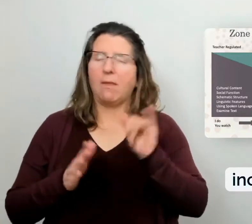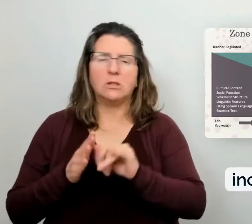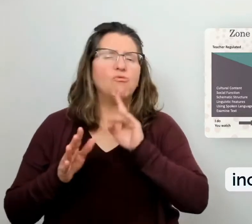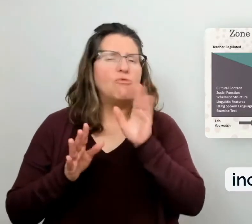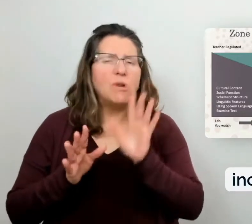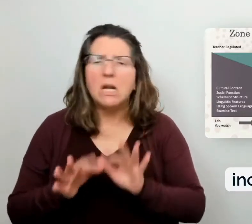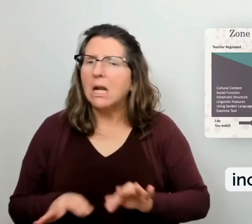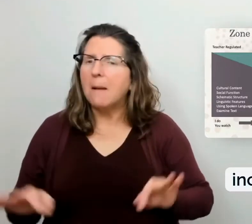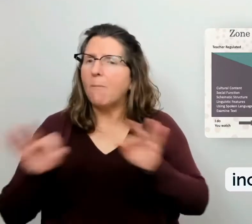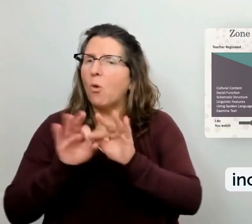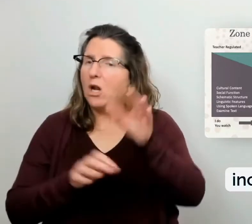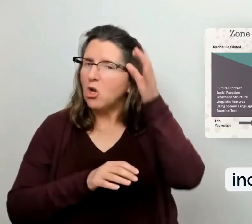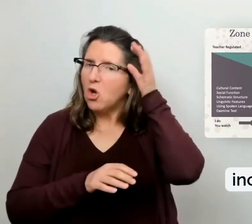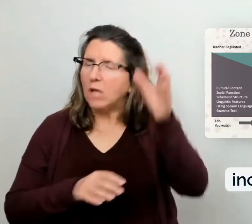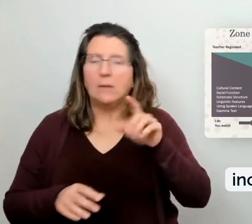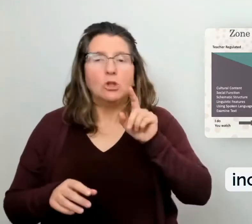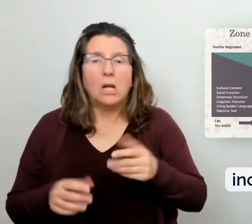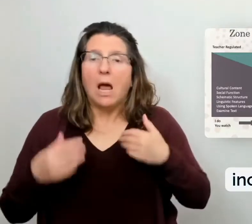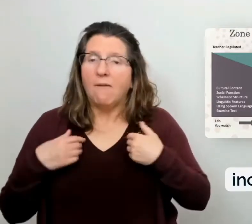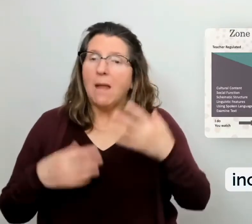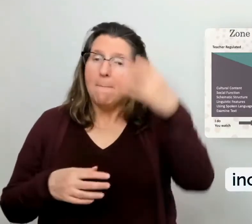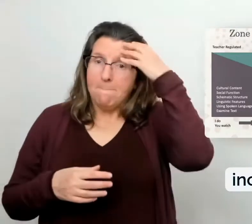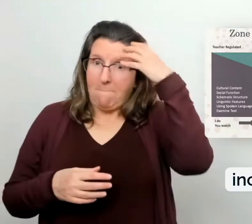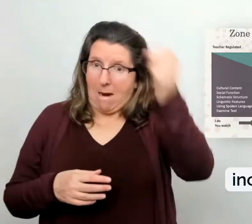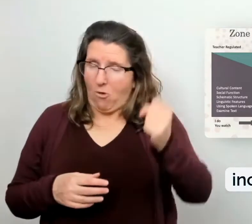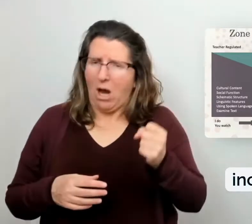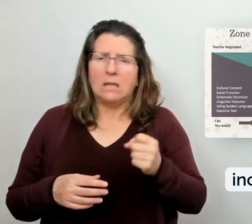It's an important concept that you will need to have memorized.